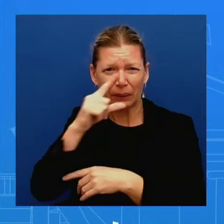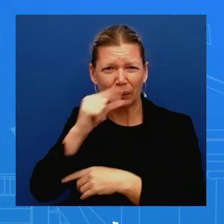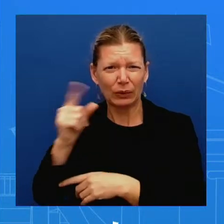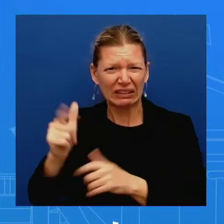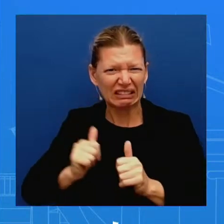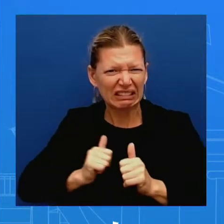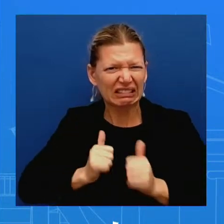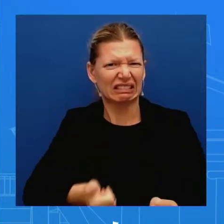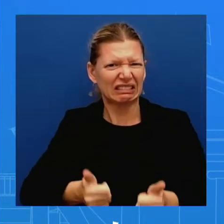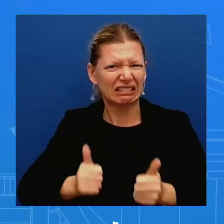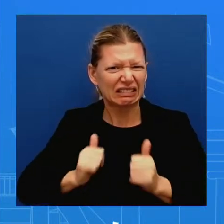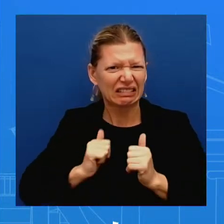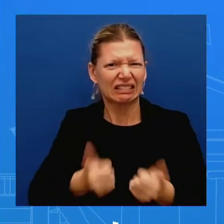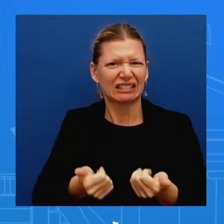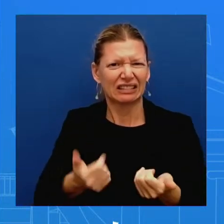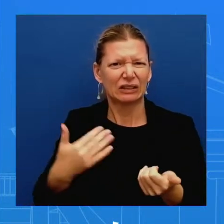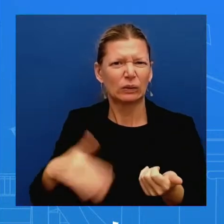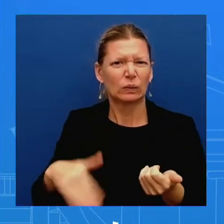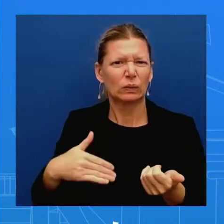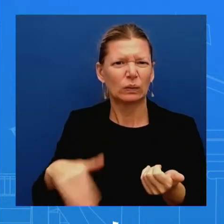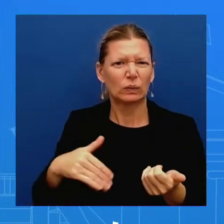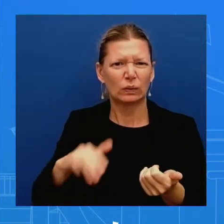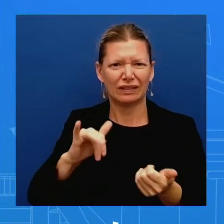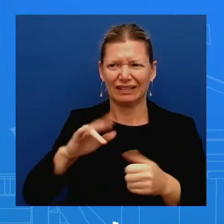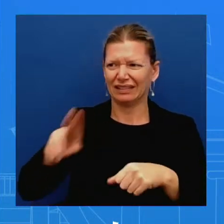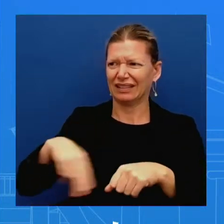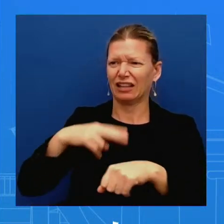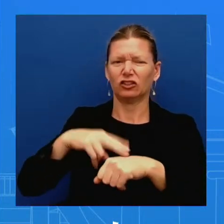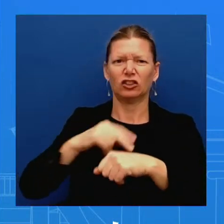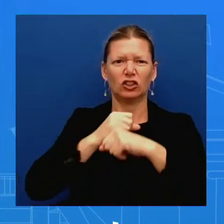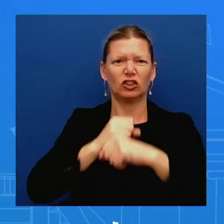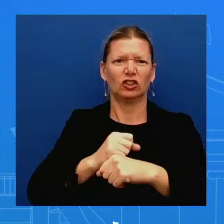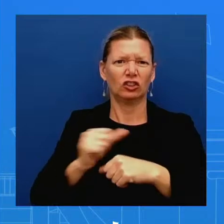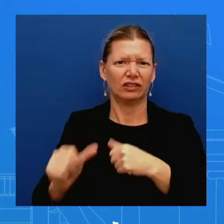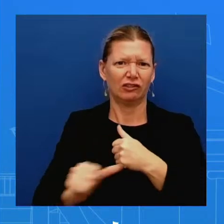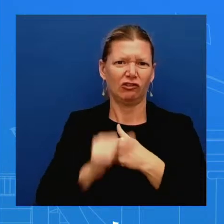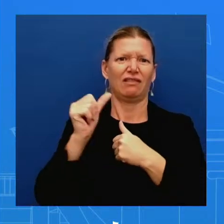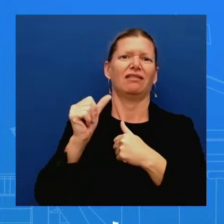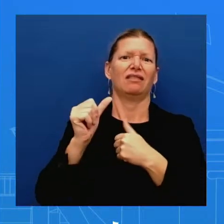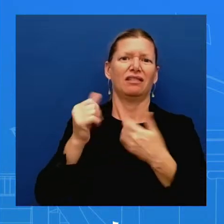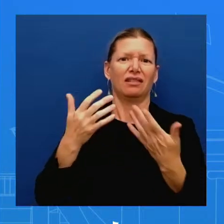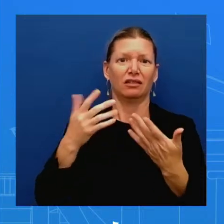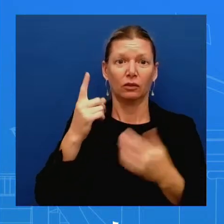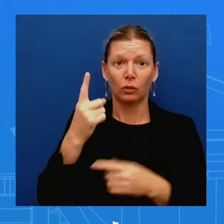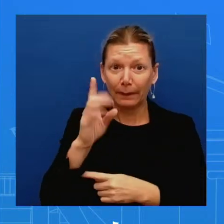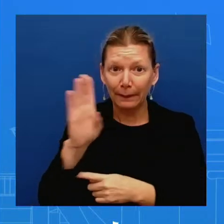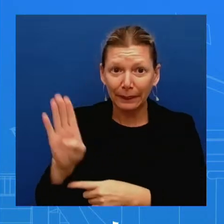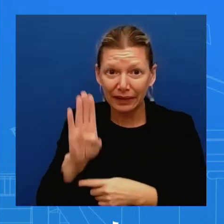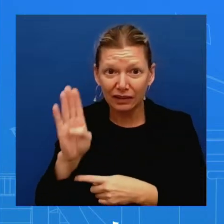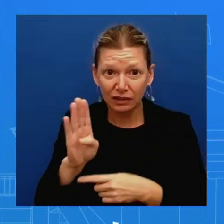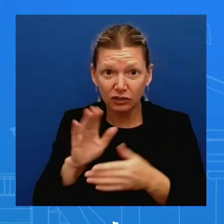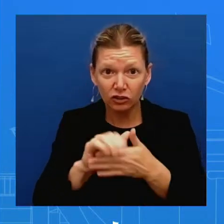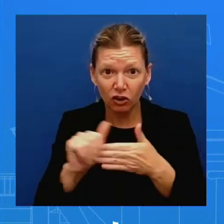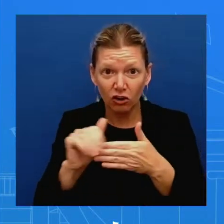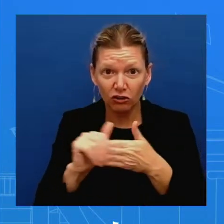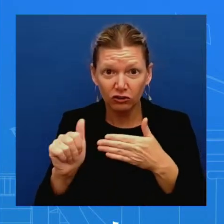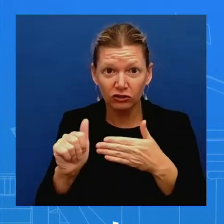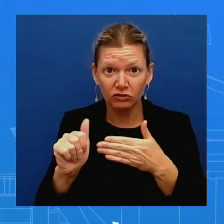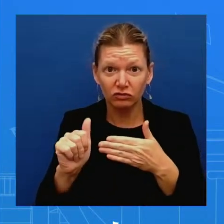You heard -- you heard us announce $1 billion on the day that it became law -- that national security supplemental -- to get that funding out.